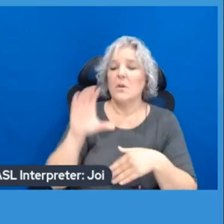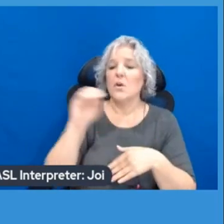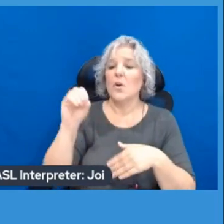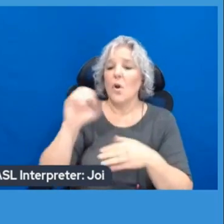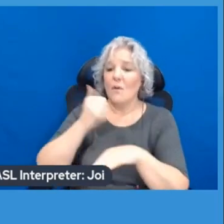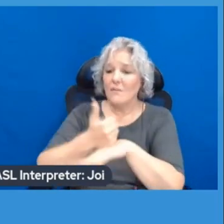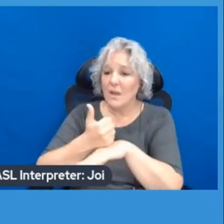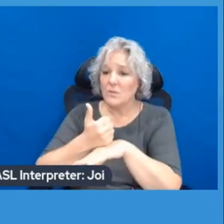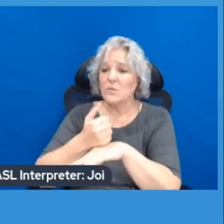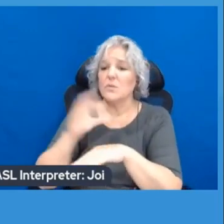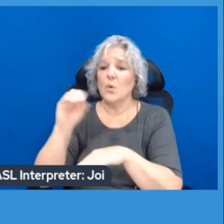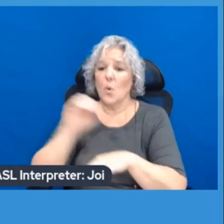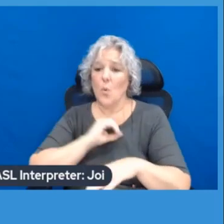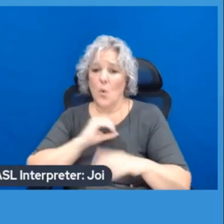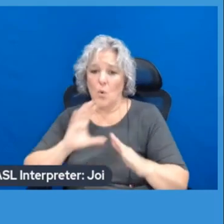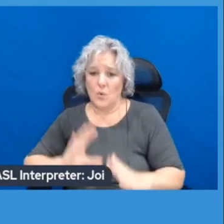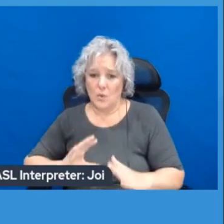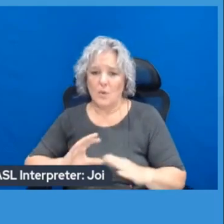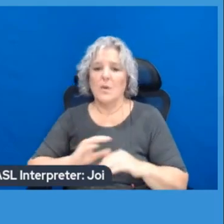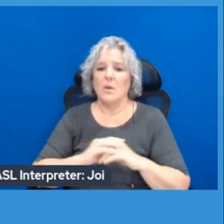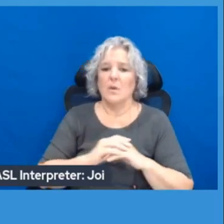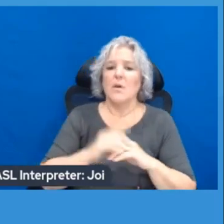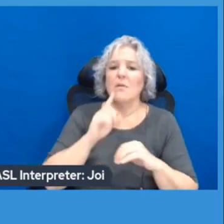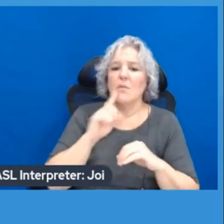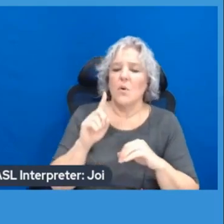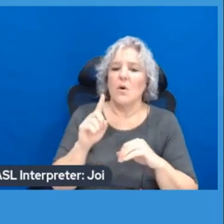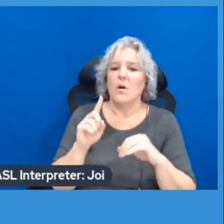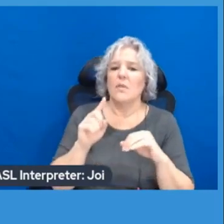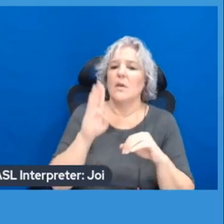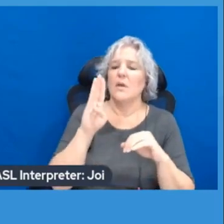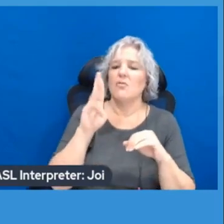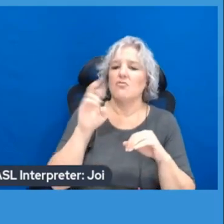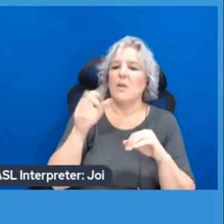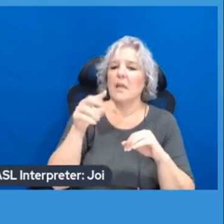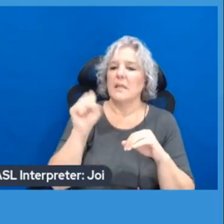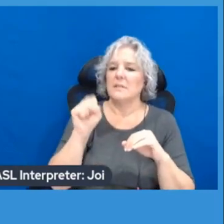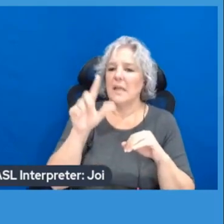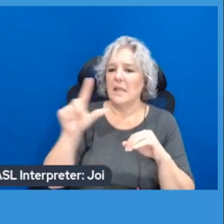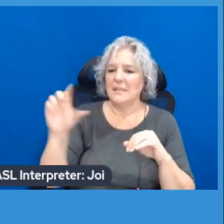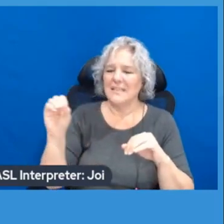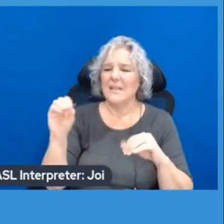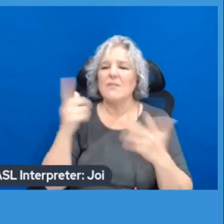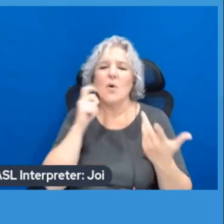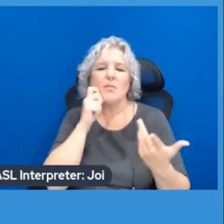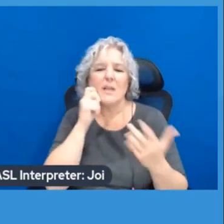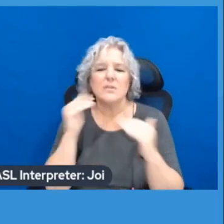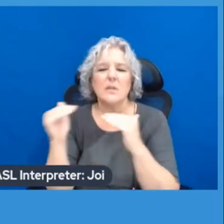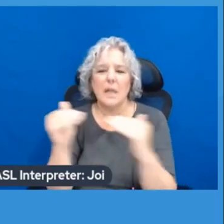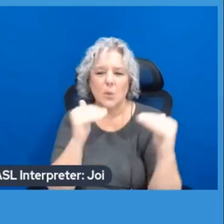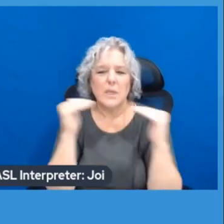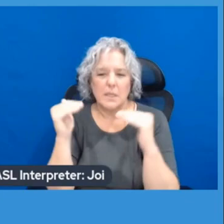Bailey, Pullis, & Riggins LLC, a racial equity consulting firm.